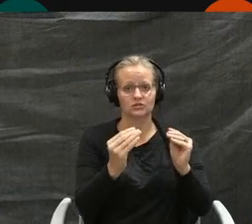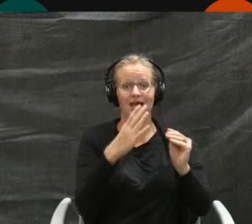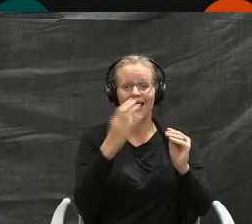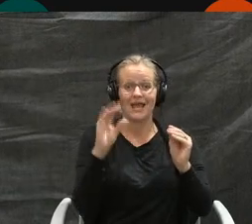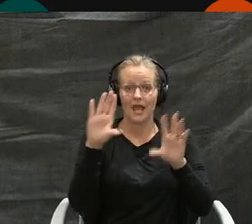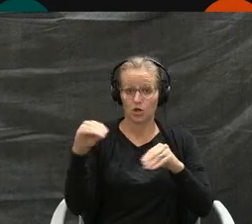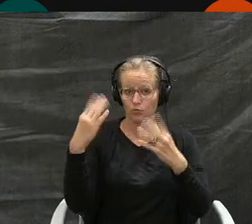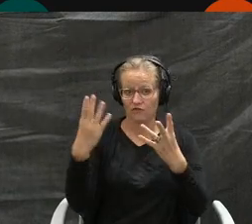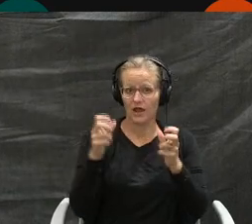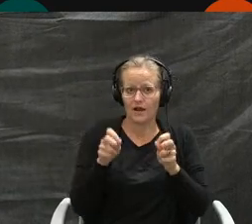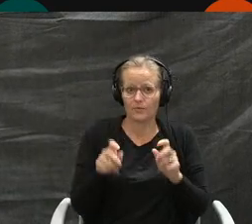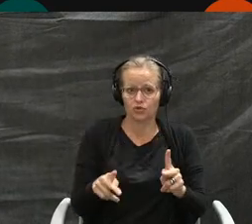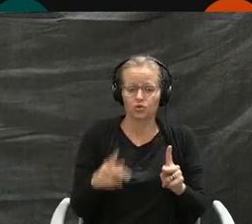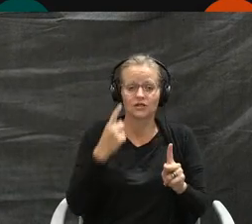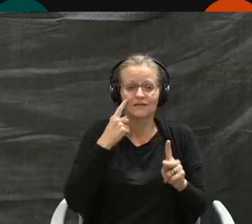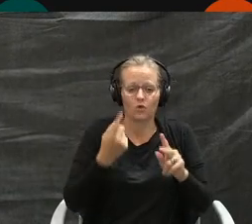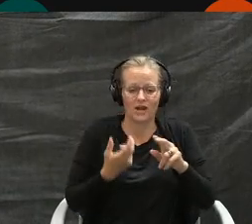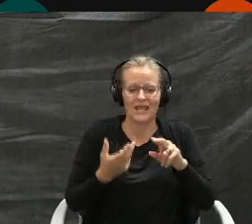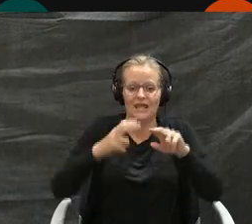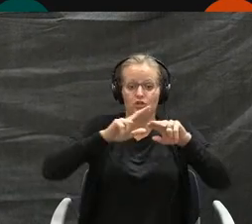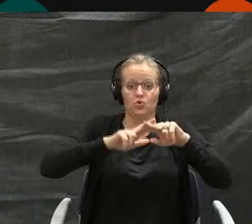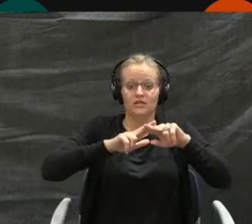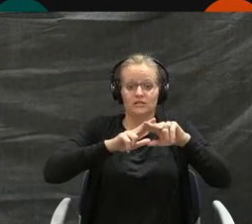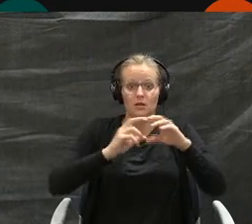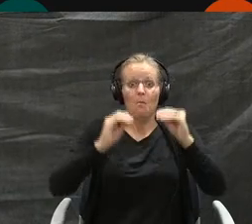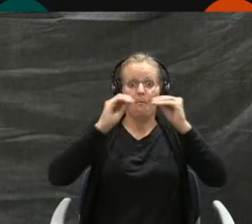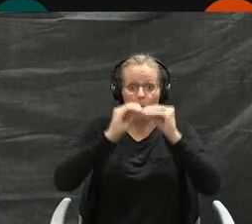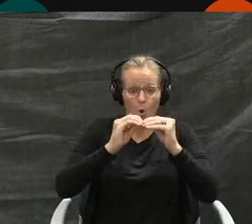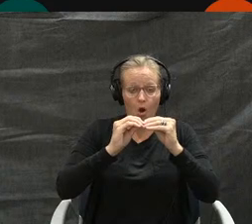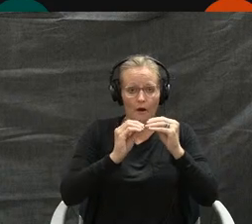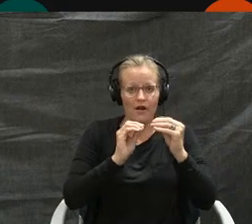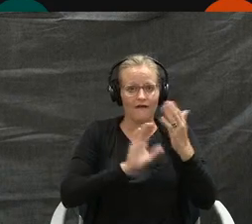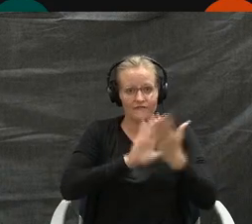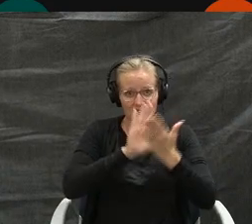opportunity to. Increase that face to face instruction if it's